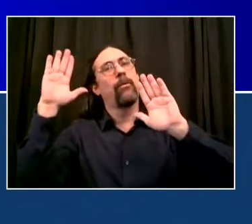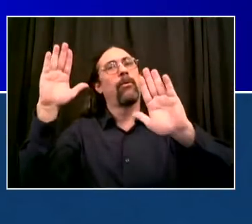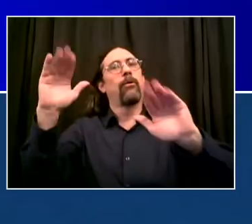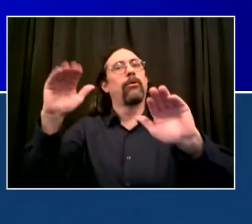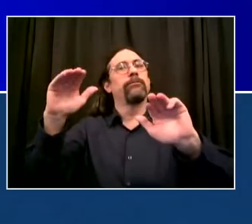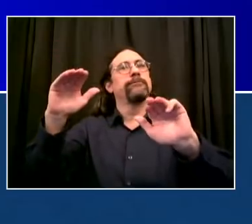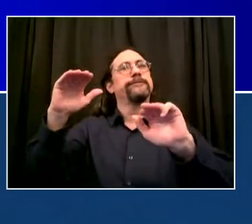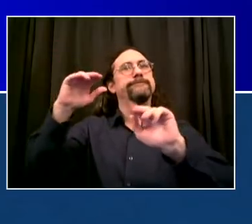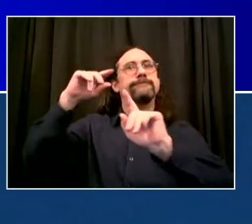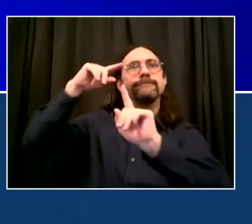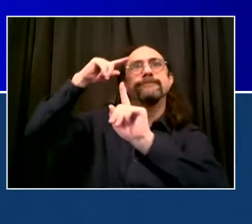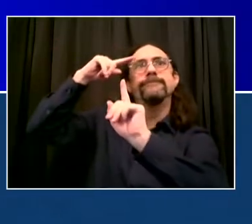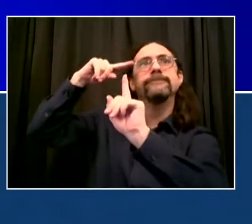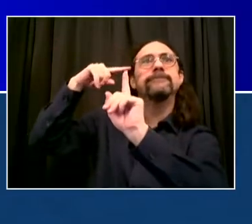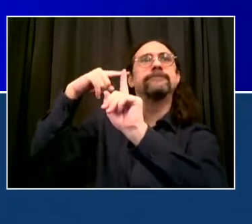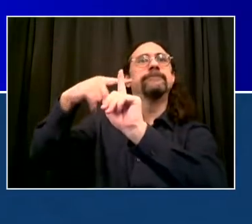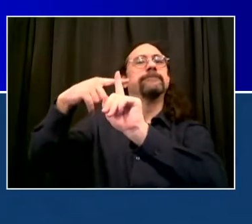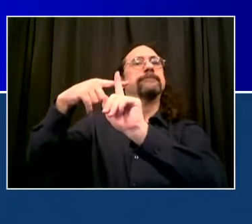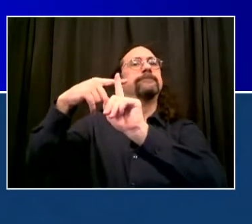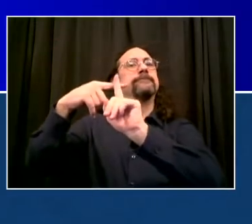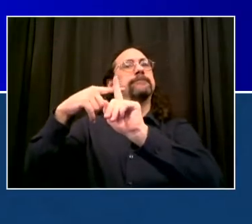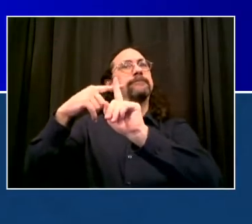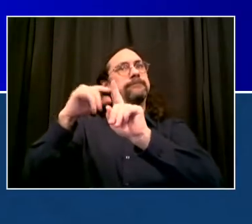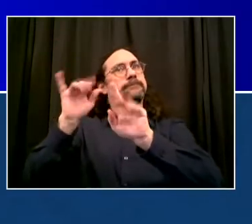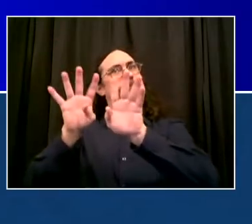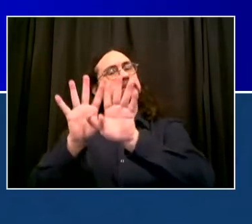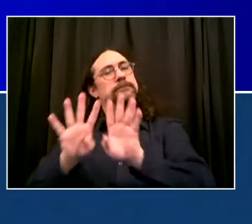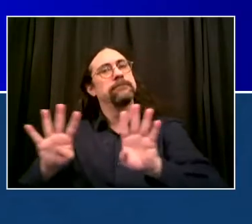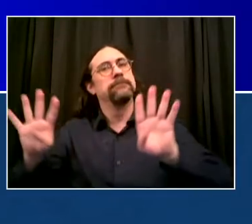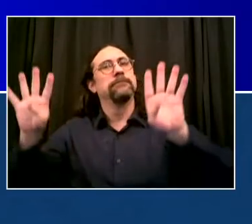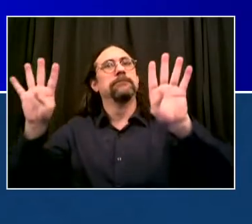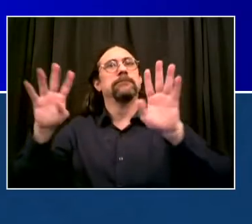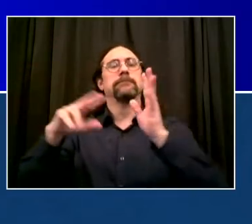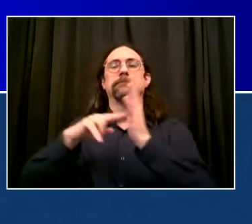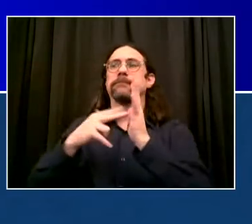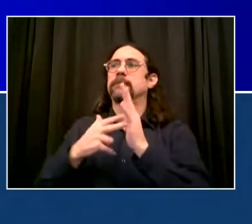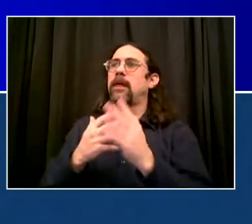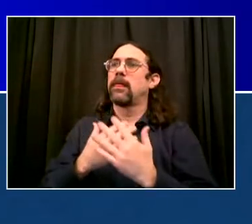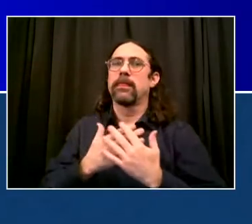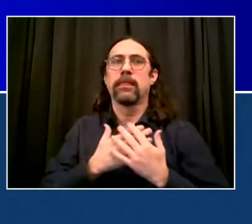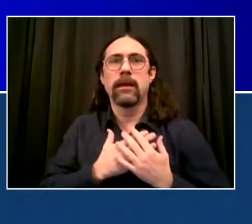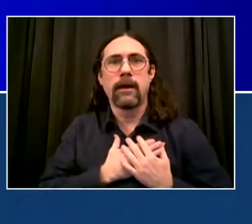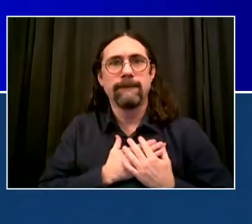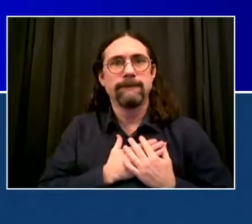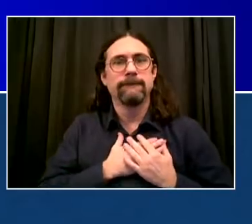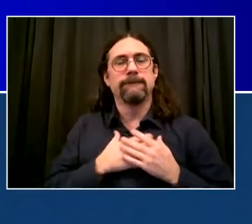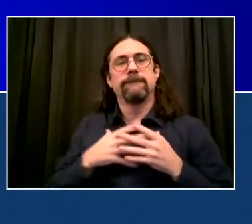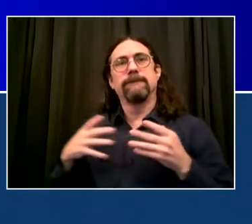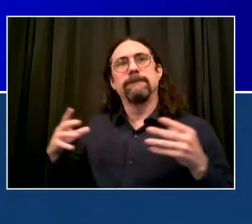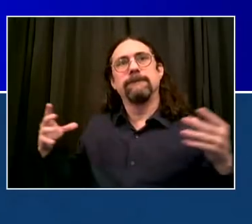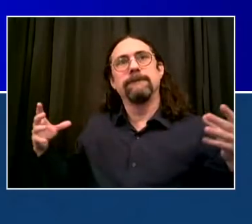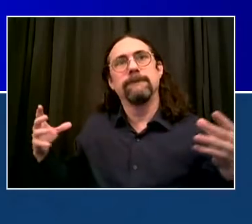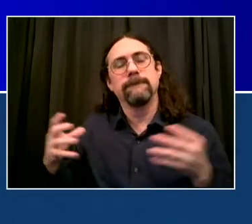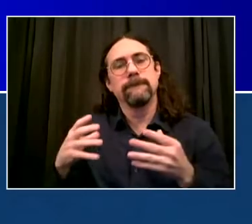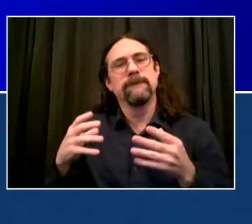AND FAITH AND PERSEVERANCE AT A TIME WHEN PEOPLE SUPPORT